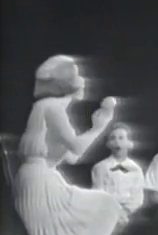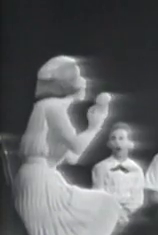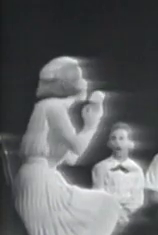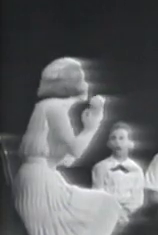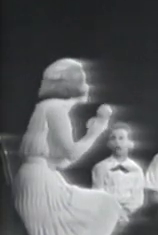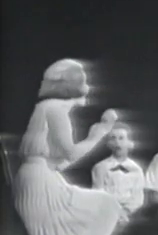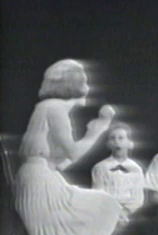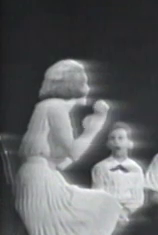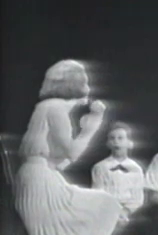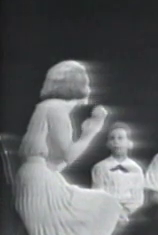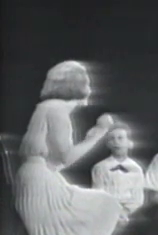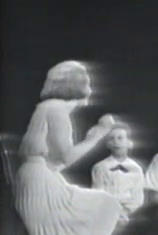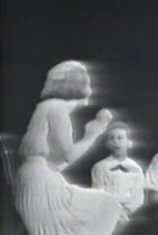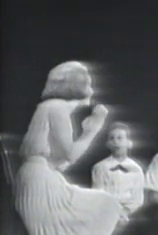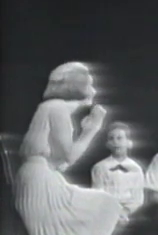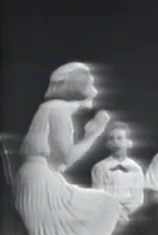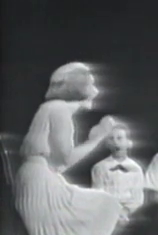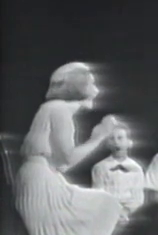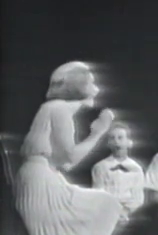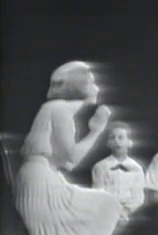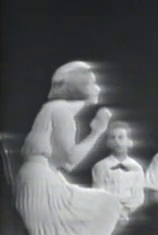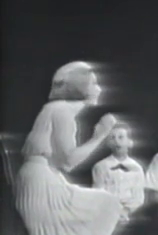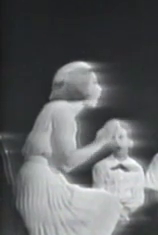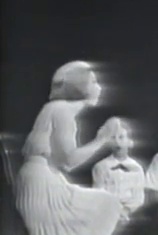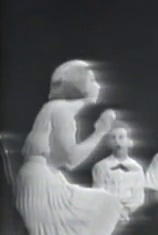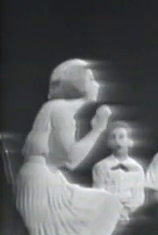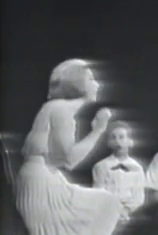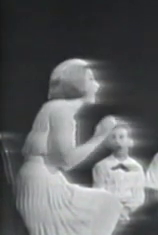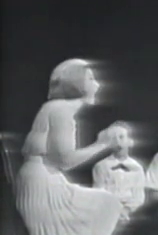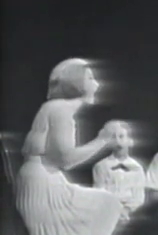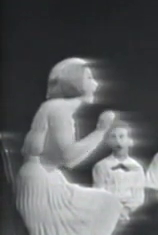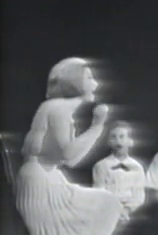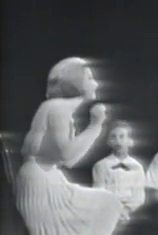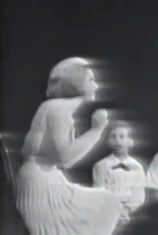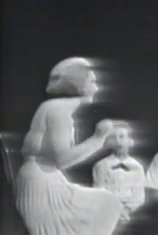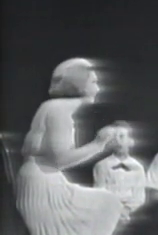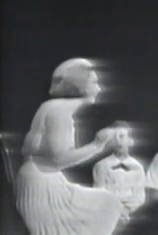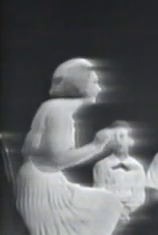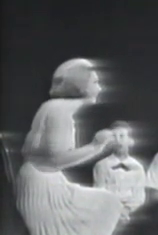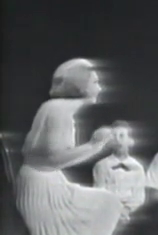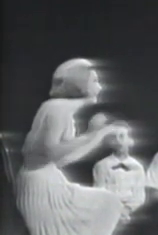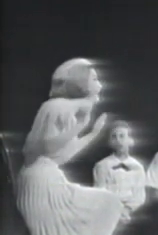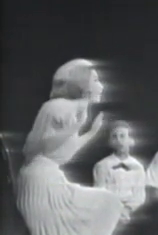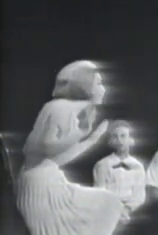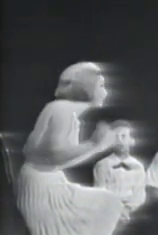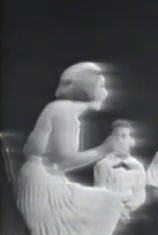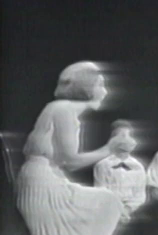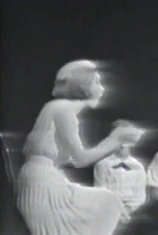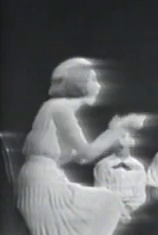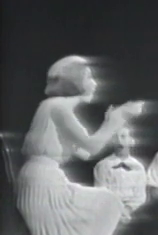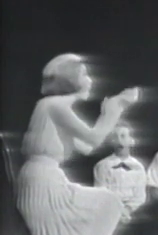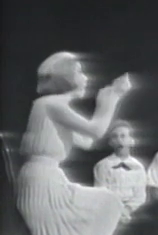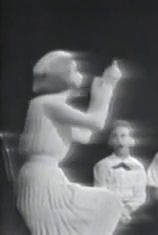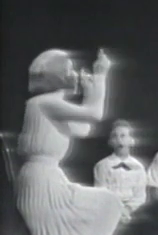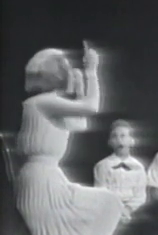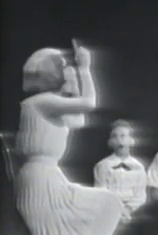DO RE MI FA SO LA TI DO